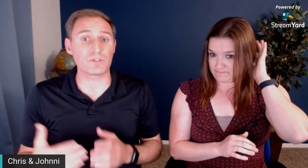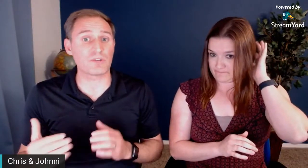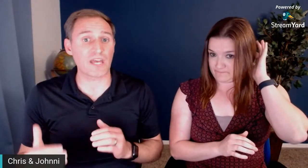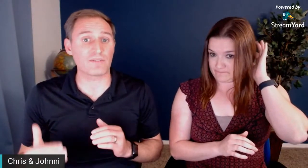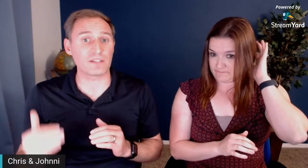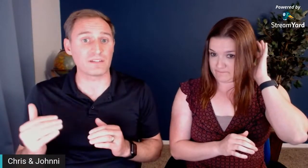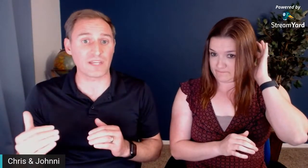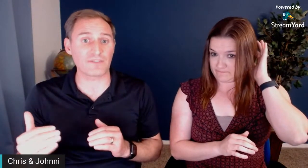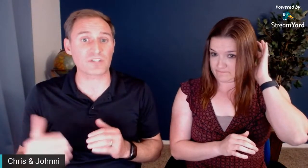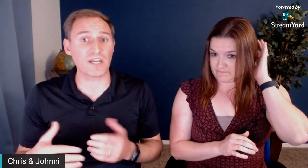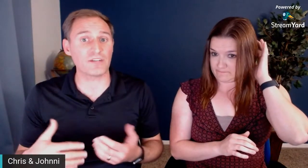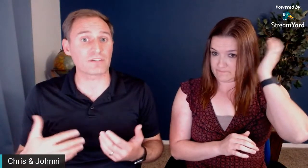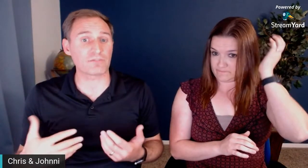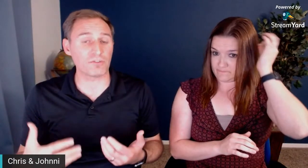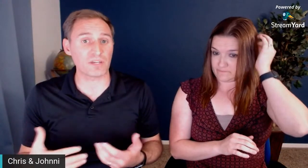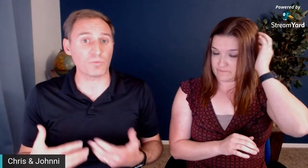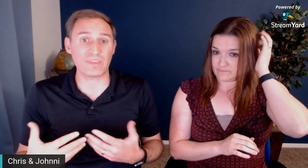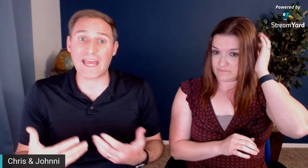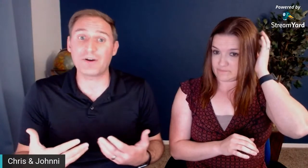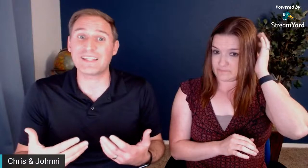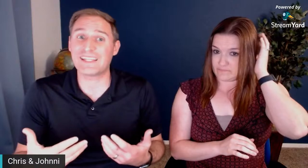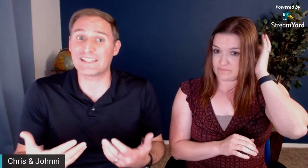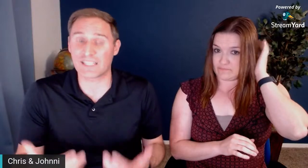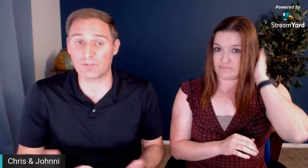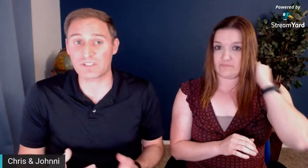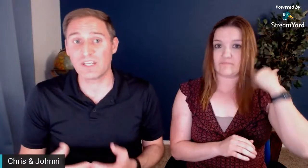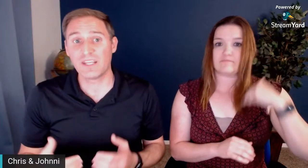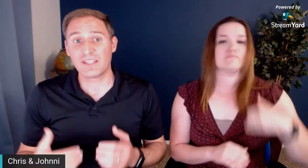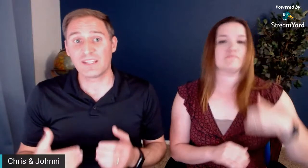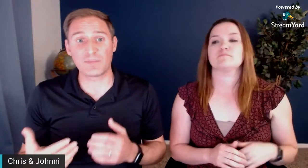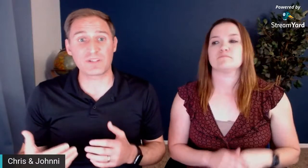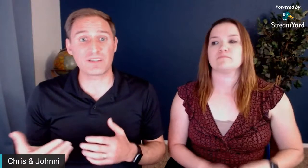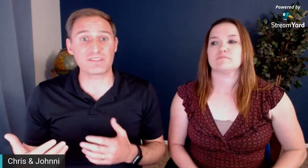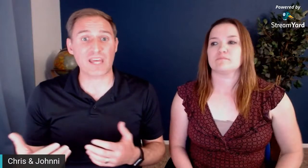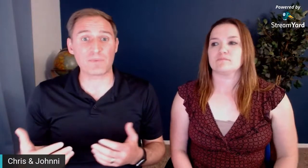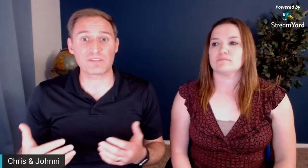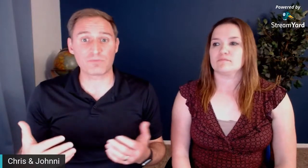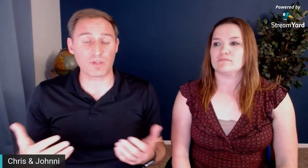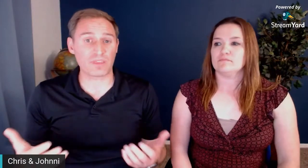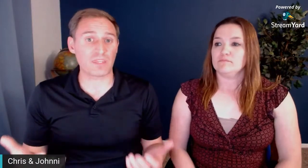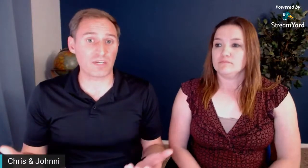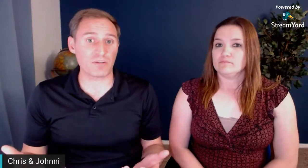you have a deaf child that grows up without any language and typically this happens with hearing